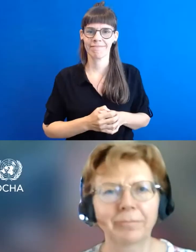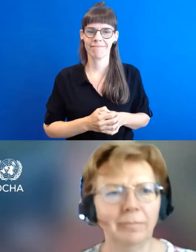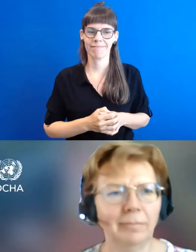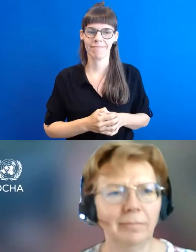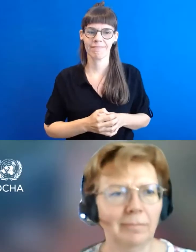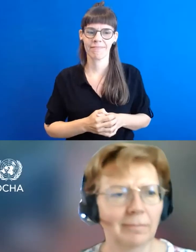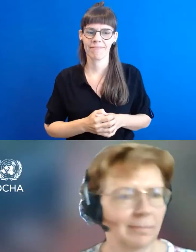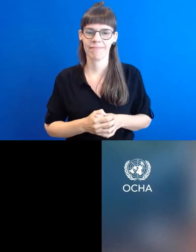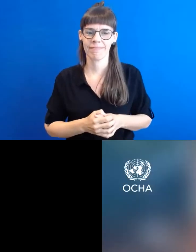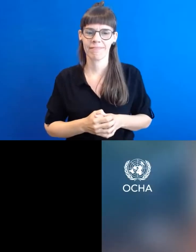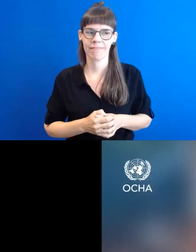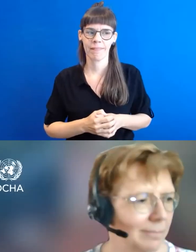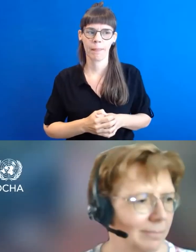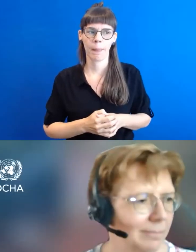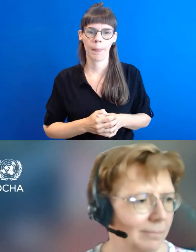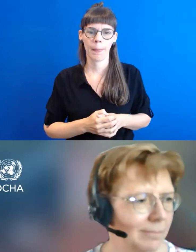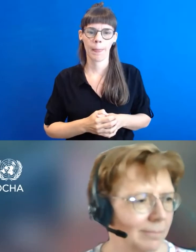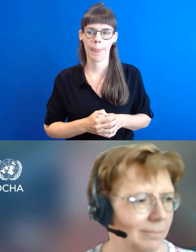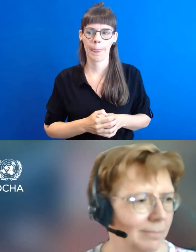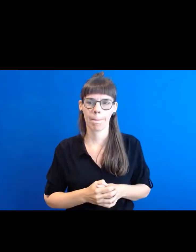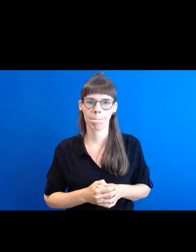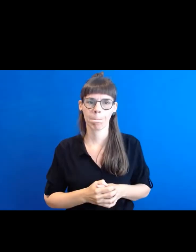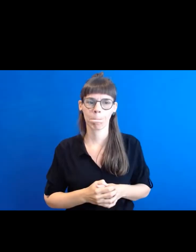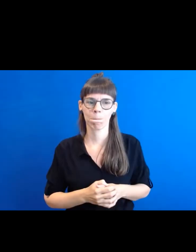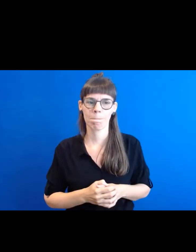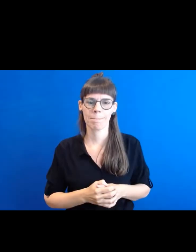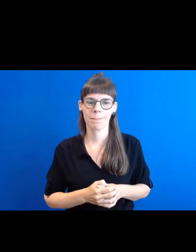to improve Disability-Inclusive Response to the COVID-19